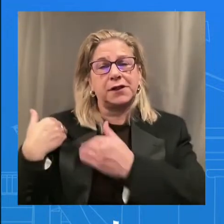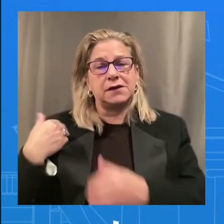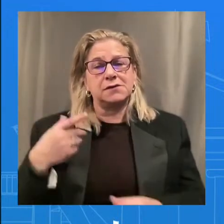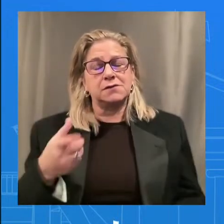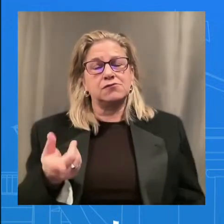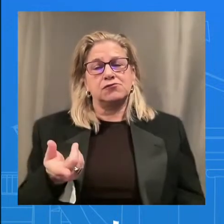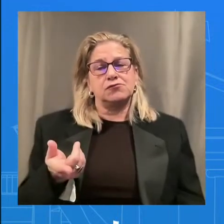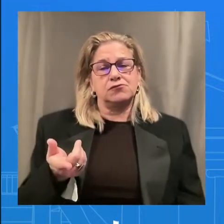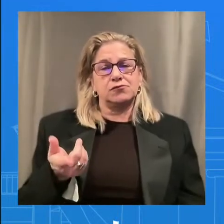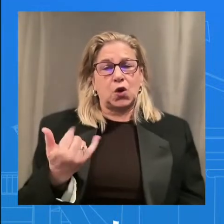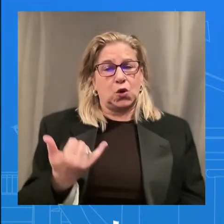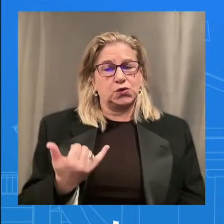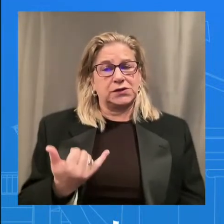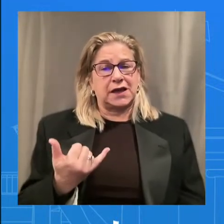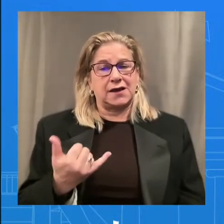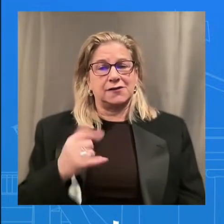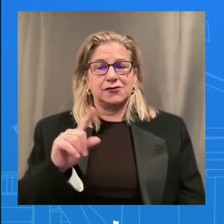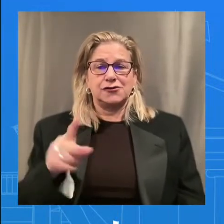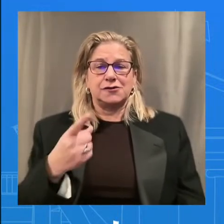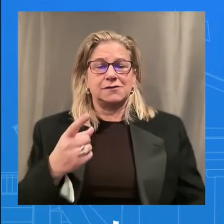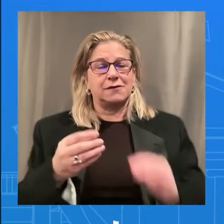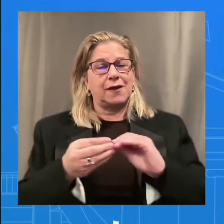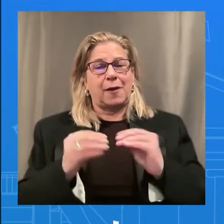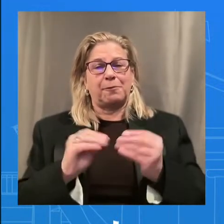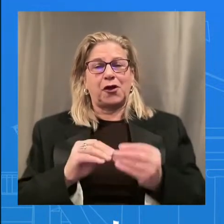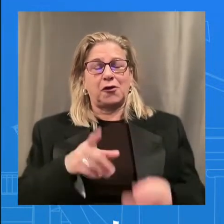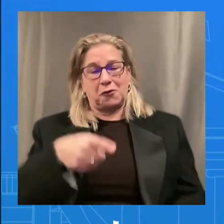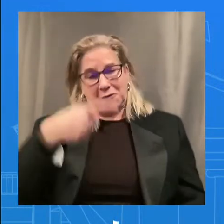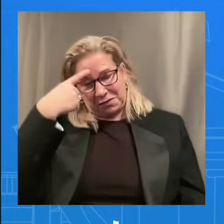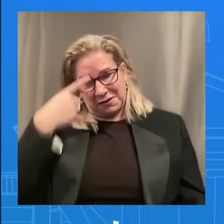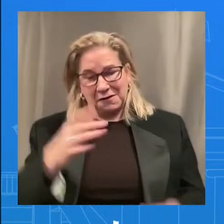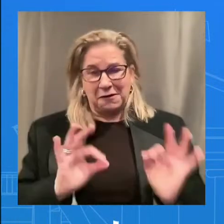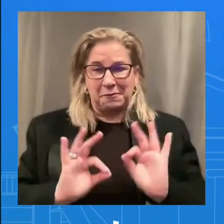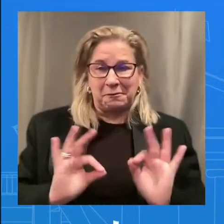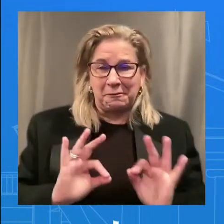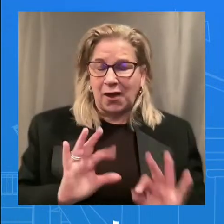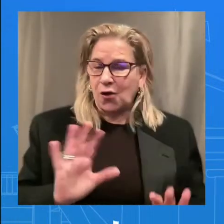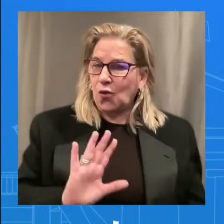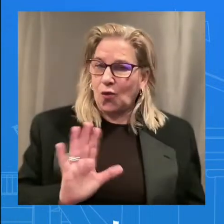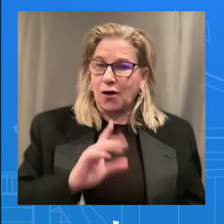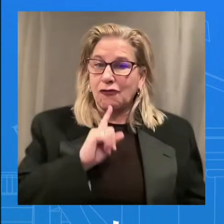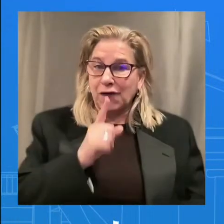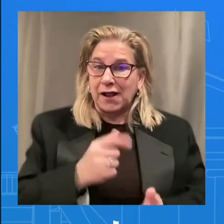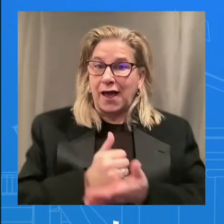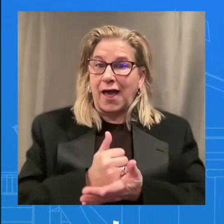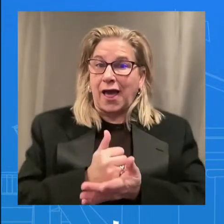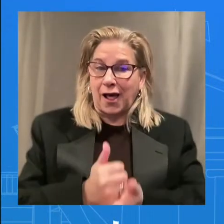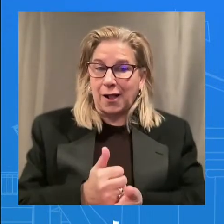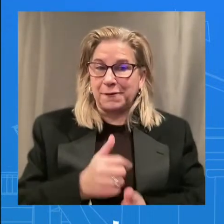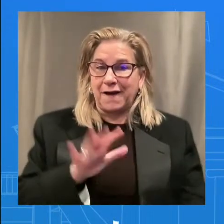It’s life-changing debt relief for 5 million people and their families who now have more breathing room